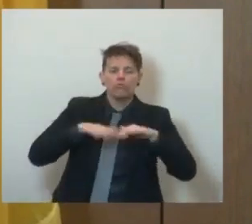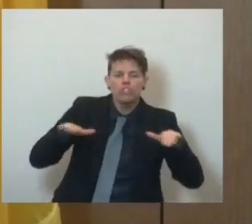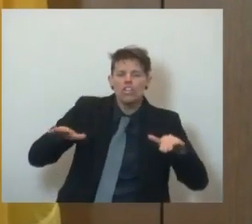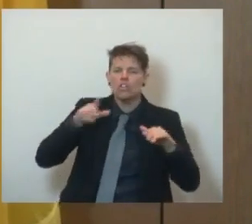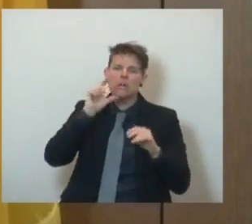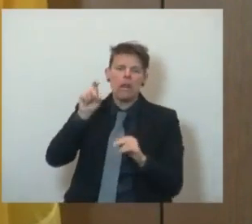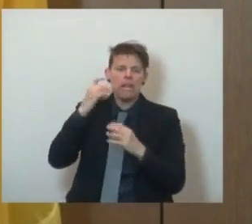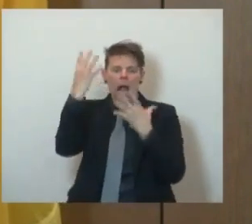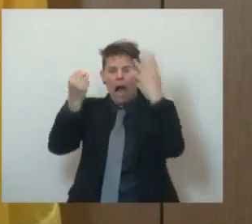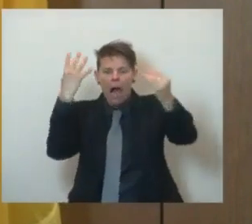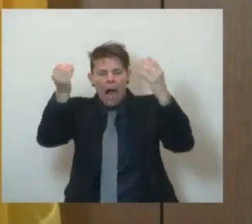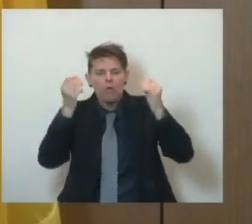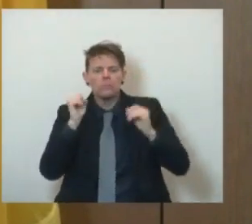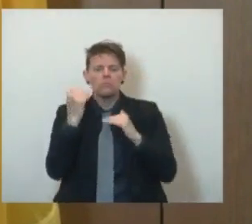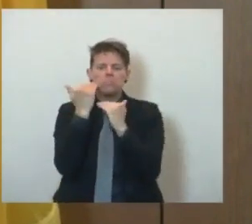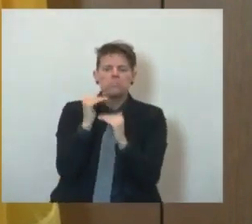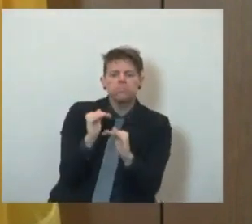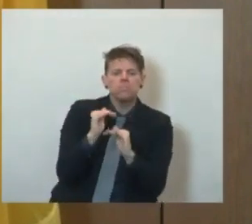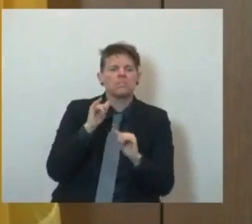YOU DON’T HAVE CHILDREN AT HOME.